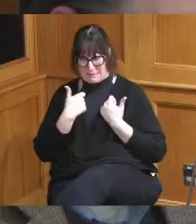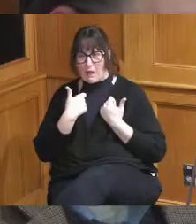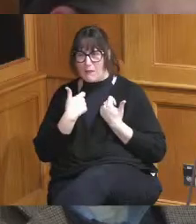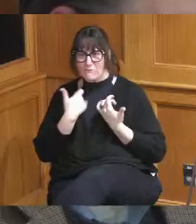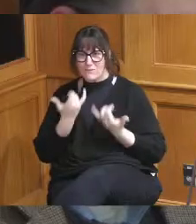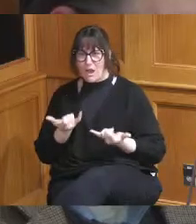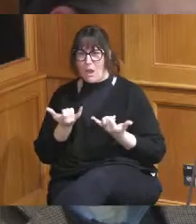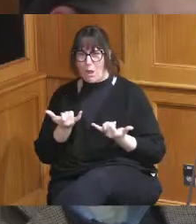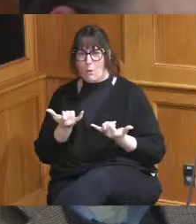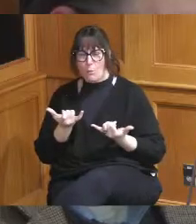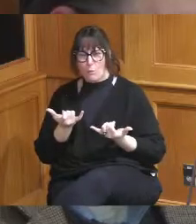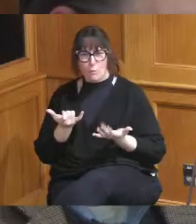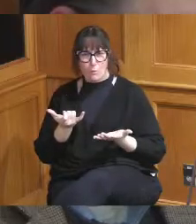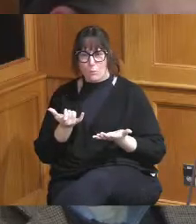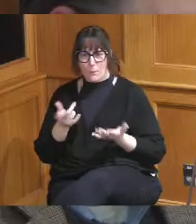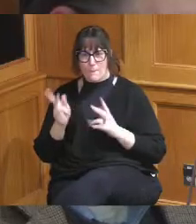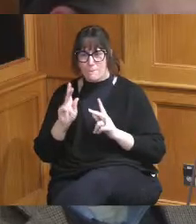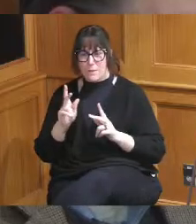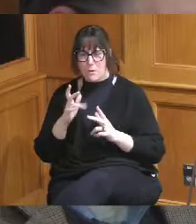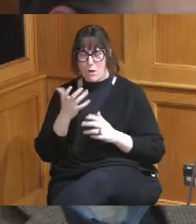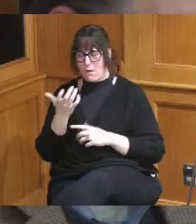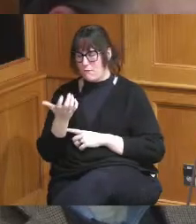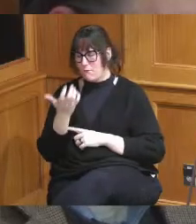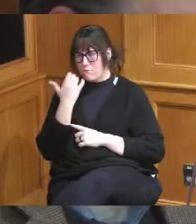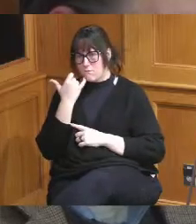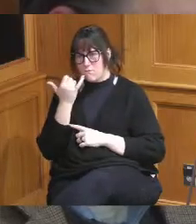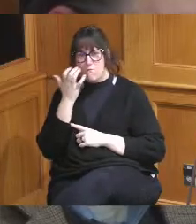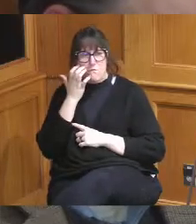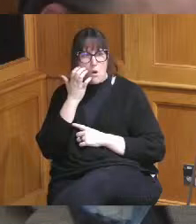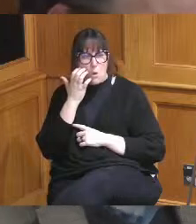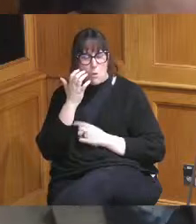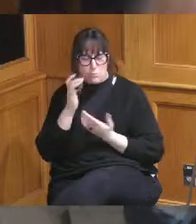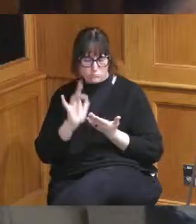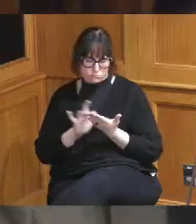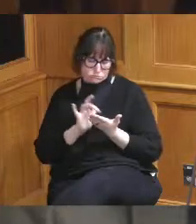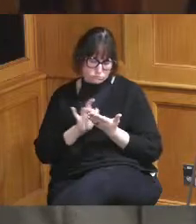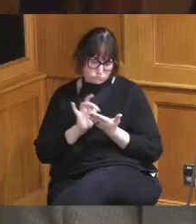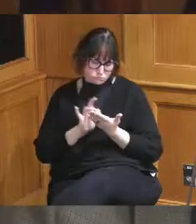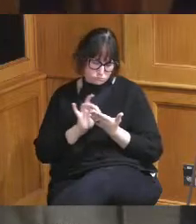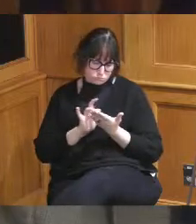you know they might get on their phone and play the little the little games on there to try to get